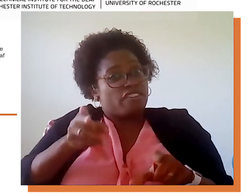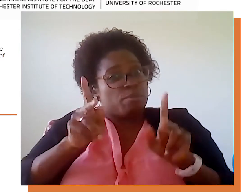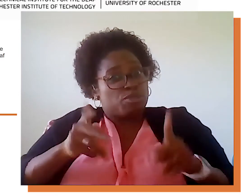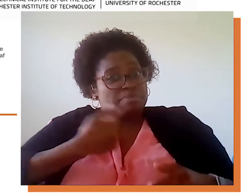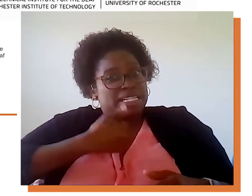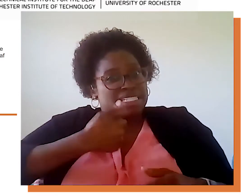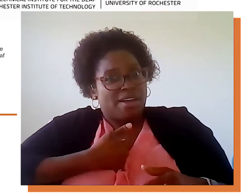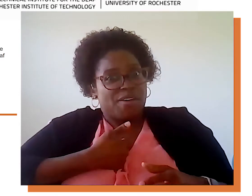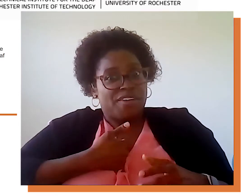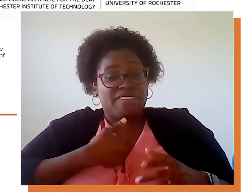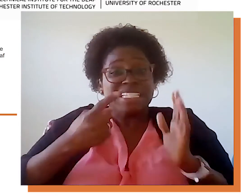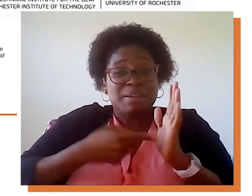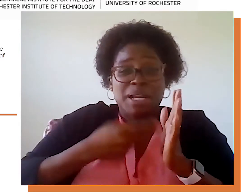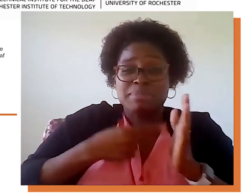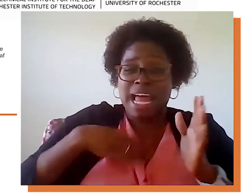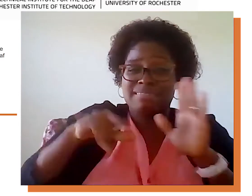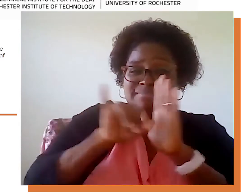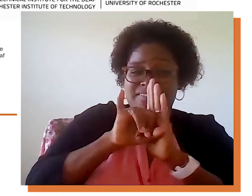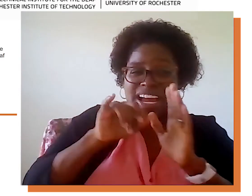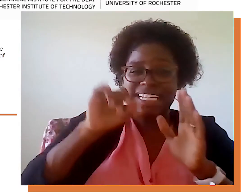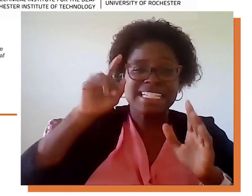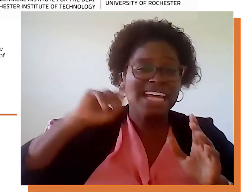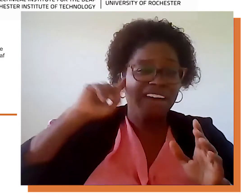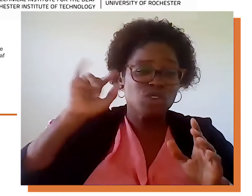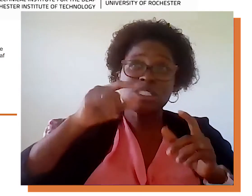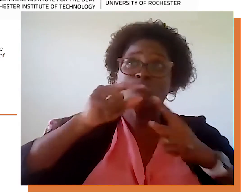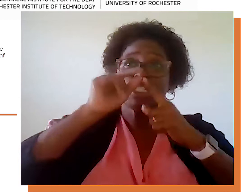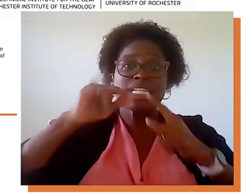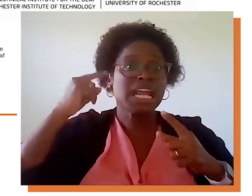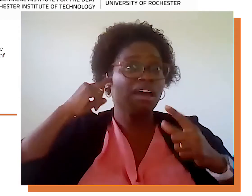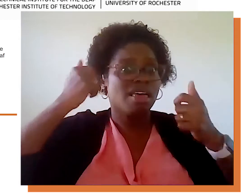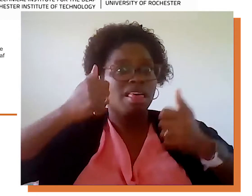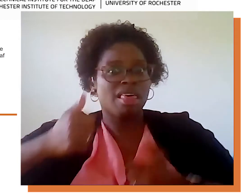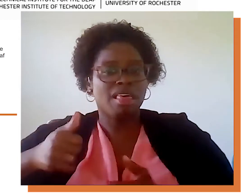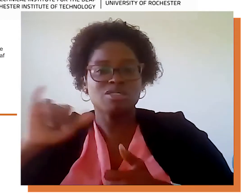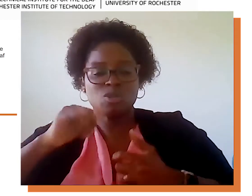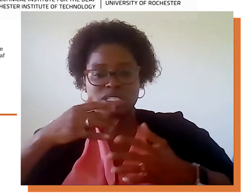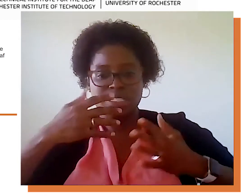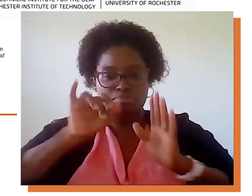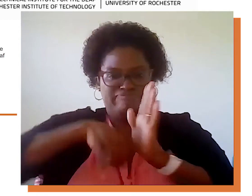And as a hard-of-hearing person myself, especially for hard-of-hearing people